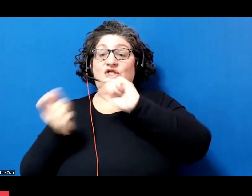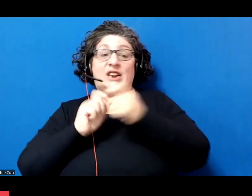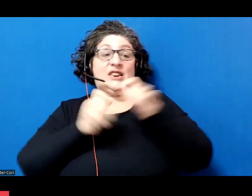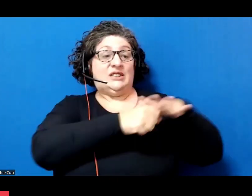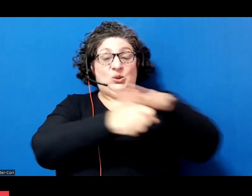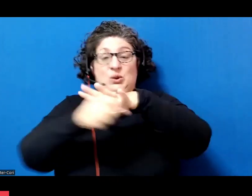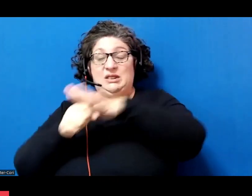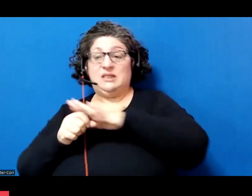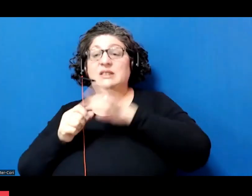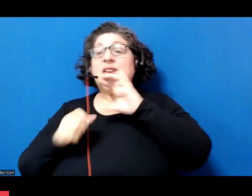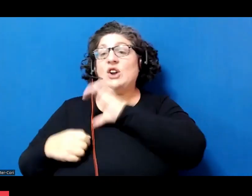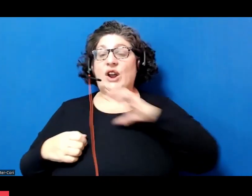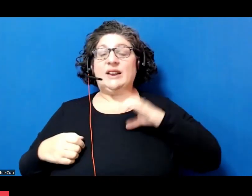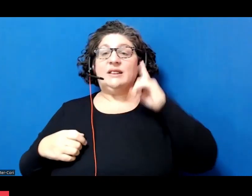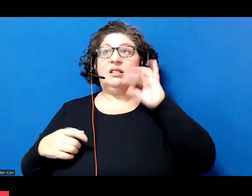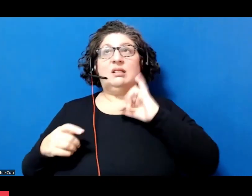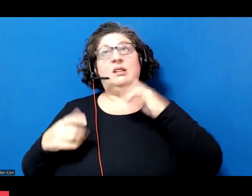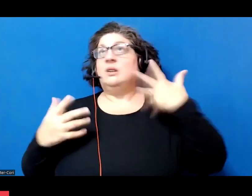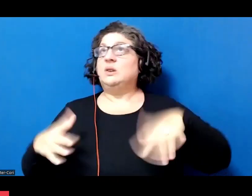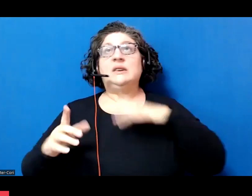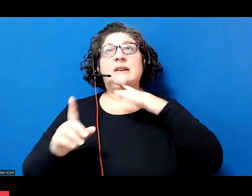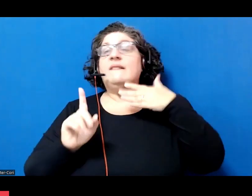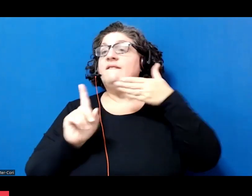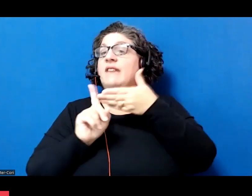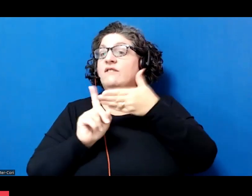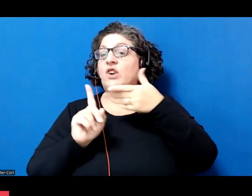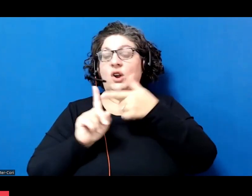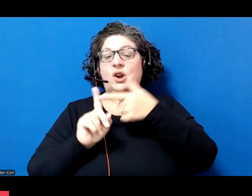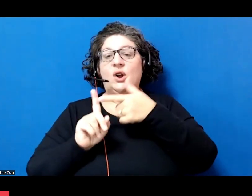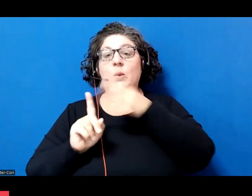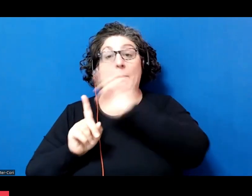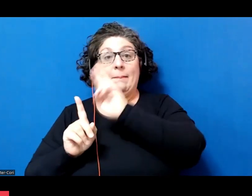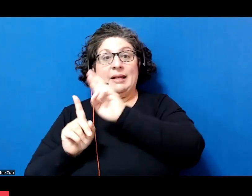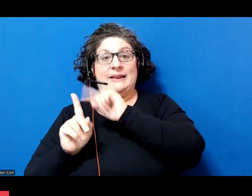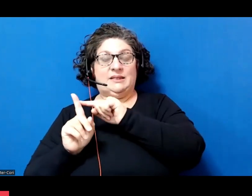really radically favored the Republican Party.